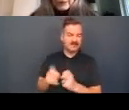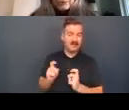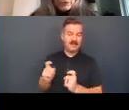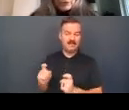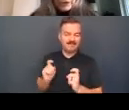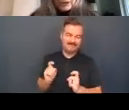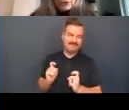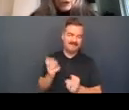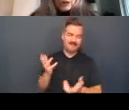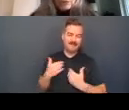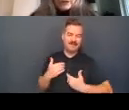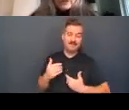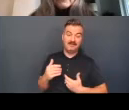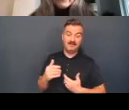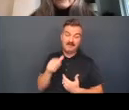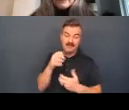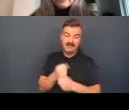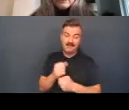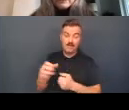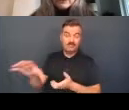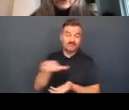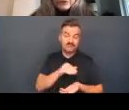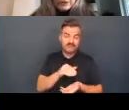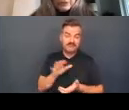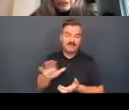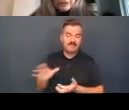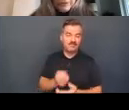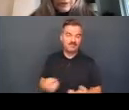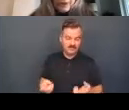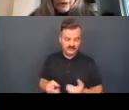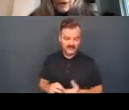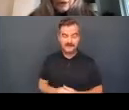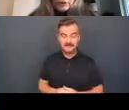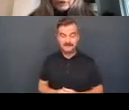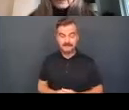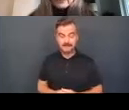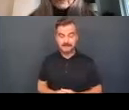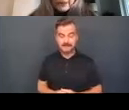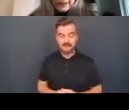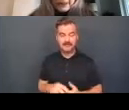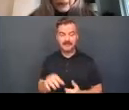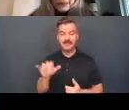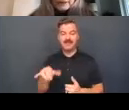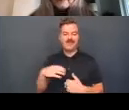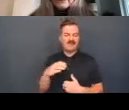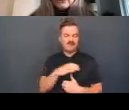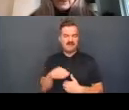for losing or not receiving limited resources, a triage committee, not individual health